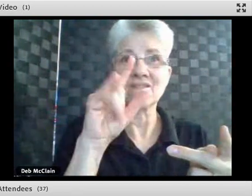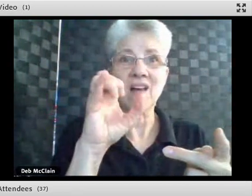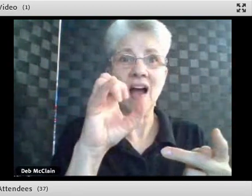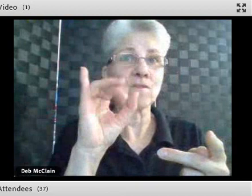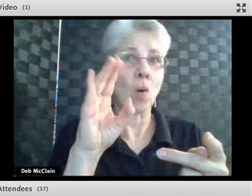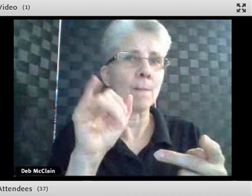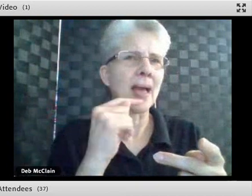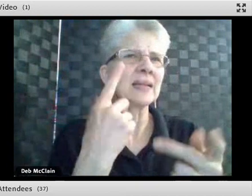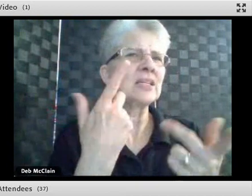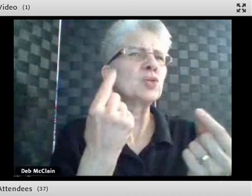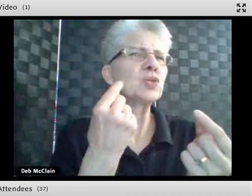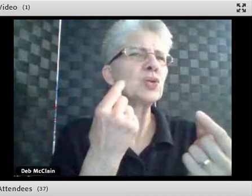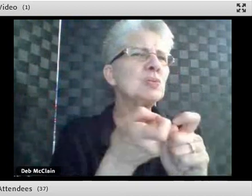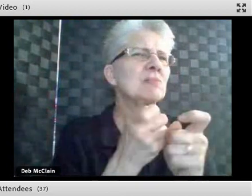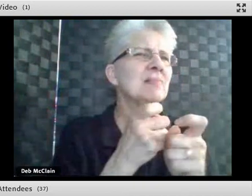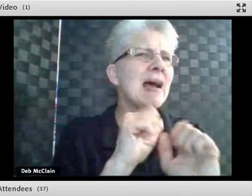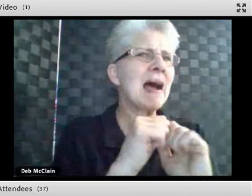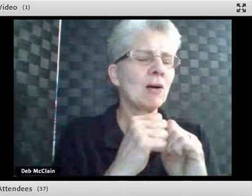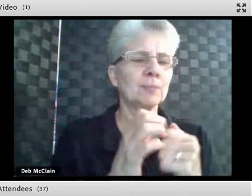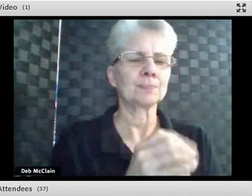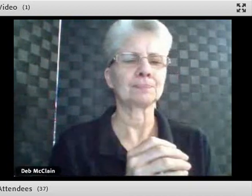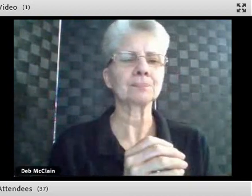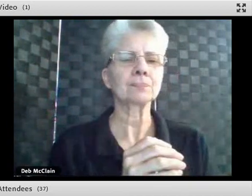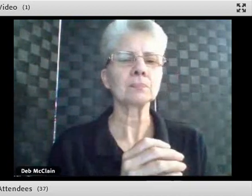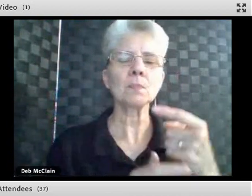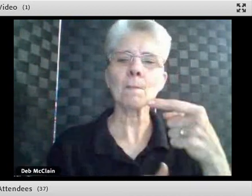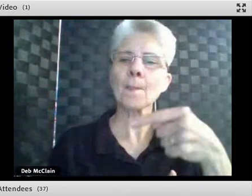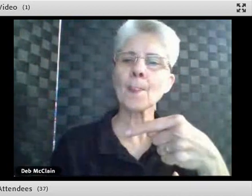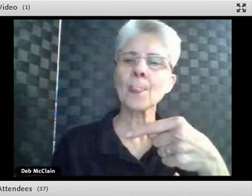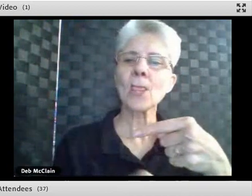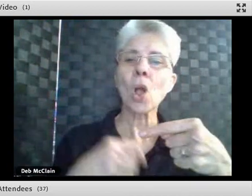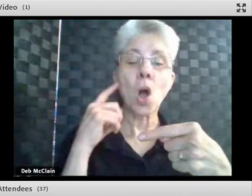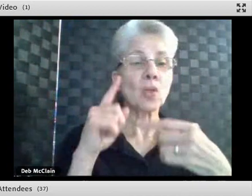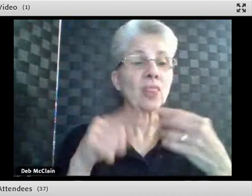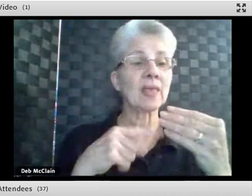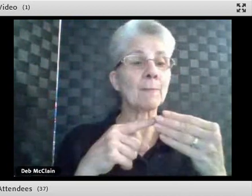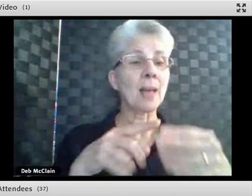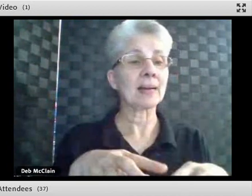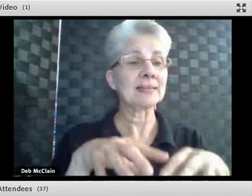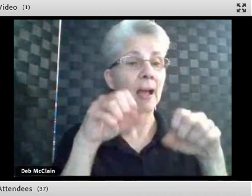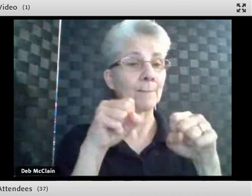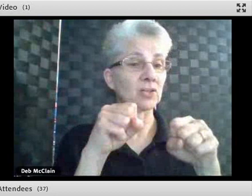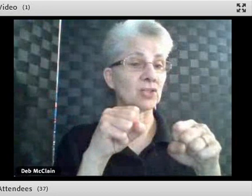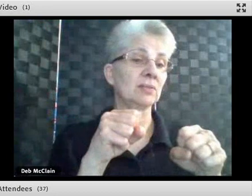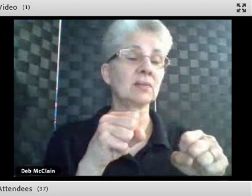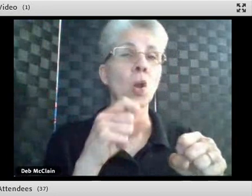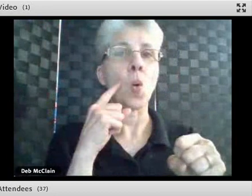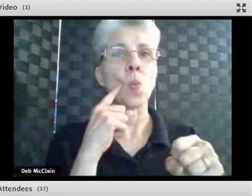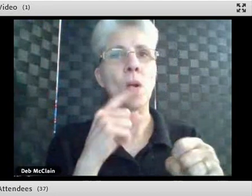what you may, like, need to do with them. You also want to think about adoption when you're choosing file formats.